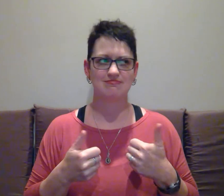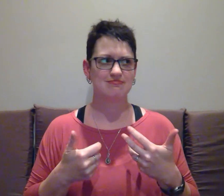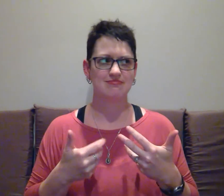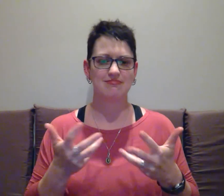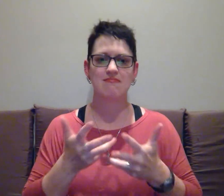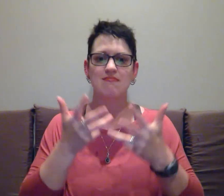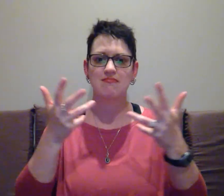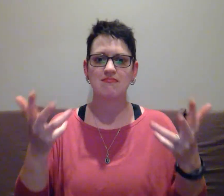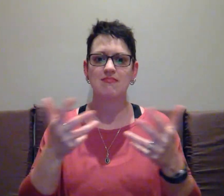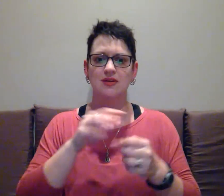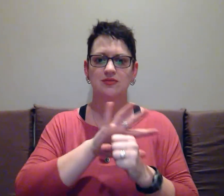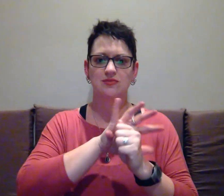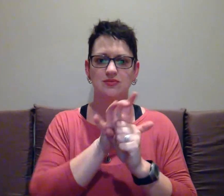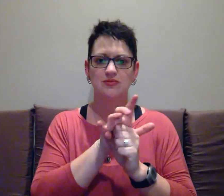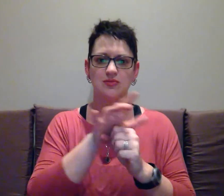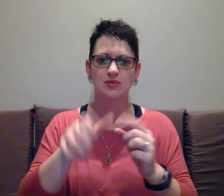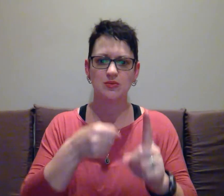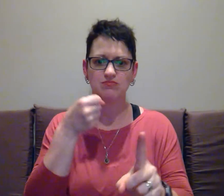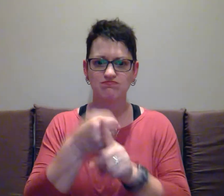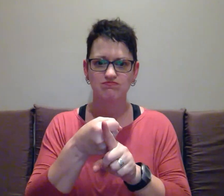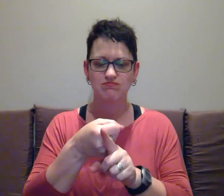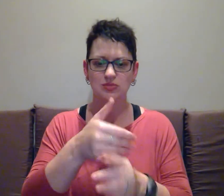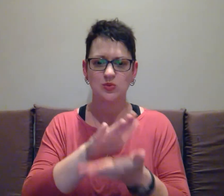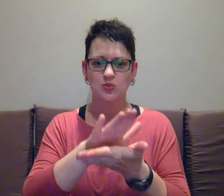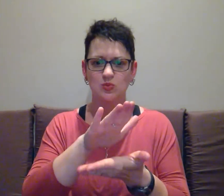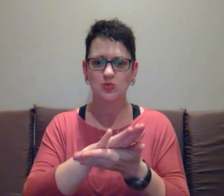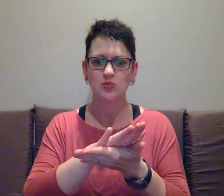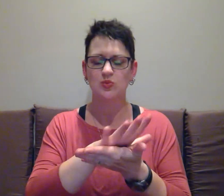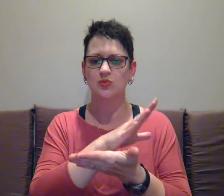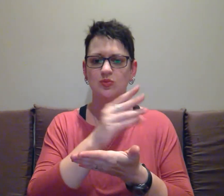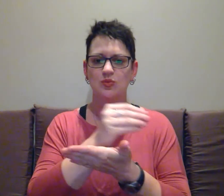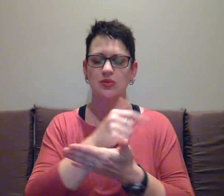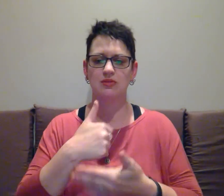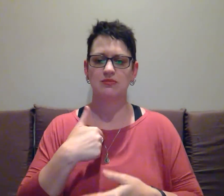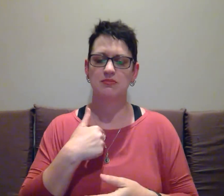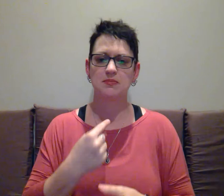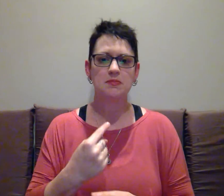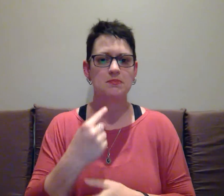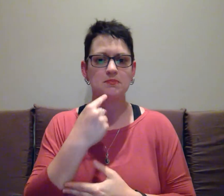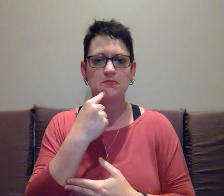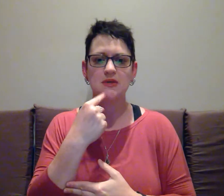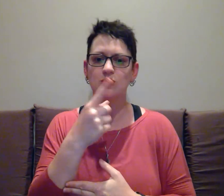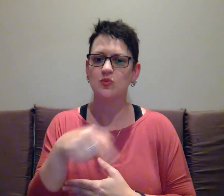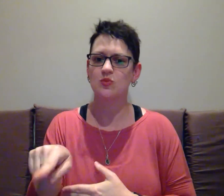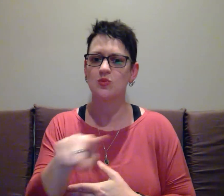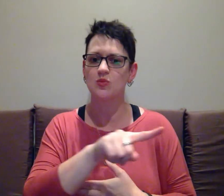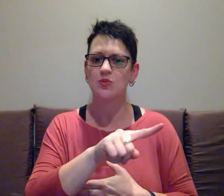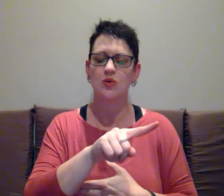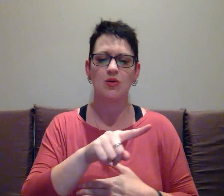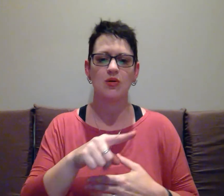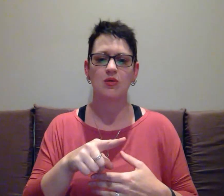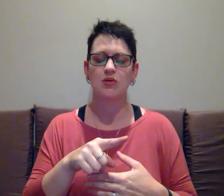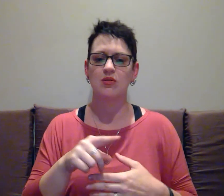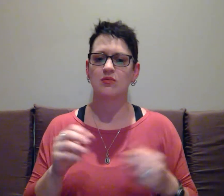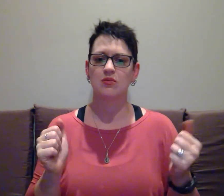how much the coronavirus has impacted the school and I miss you,